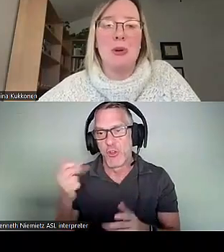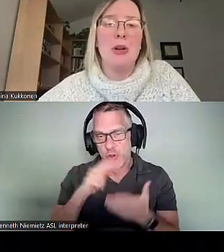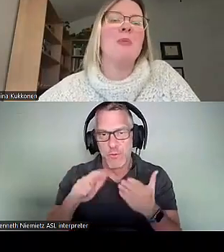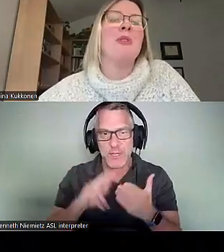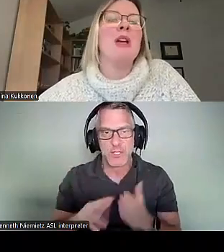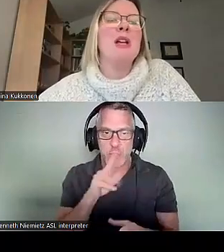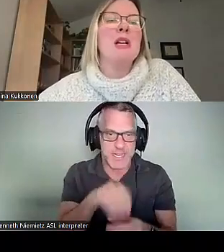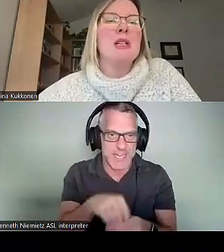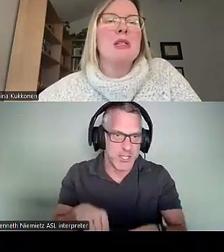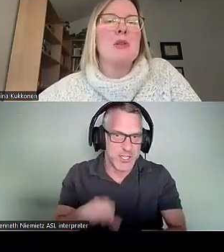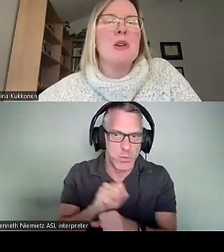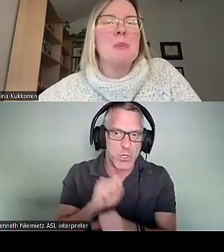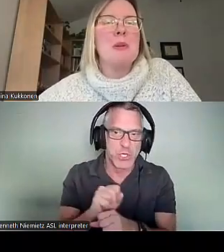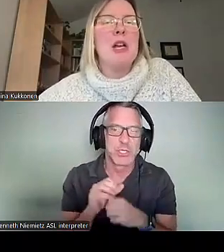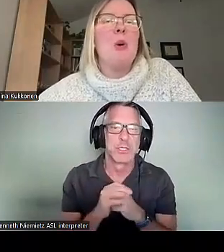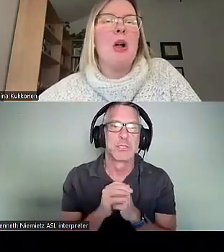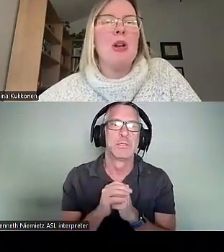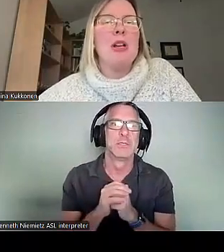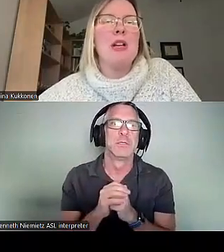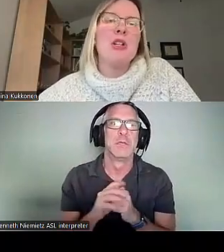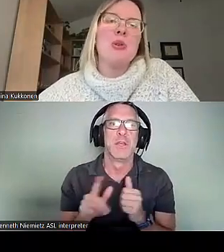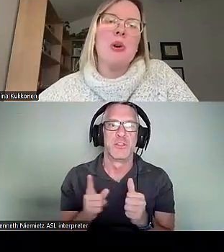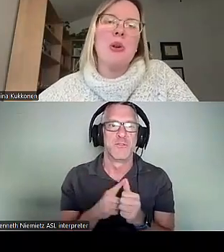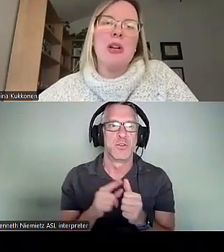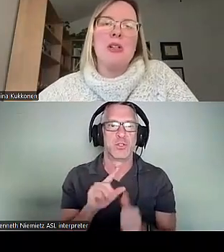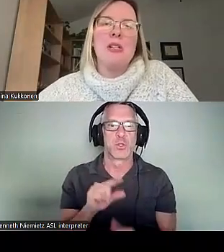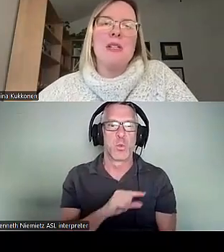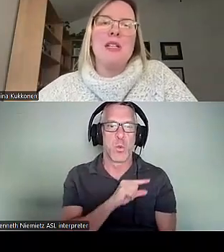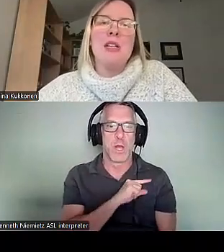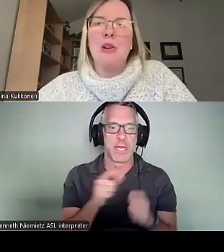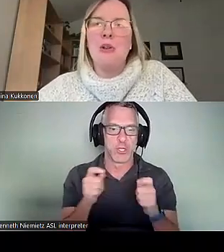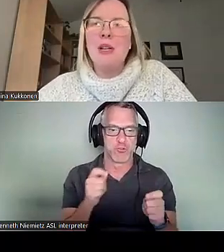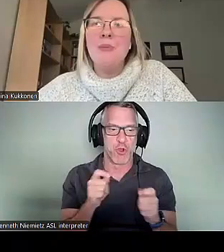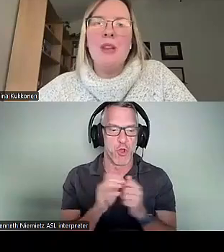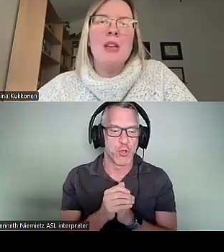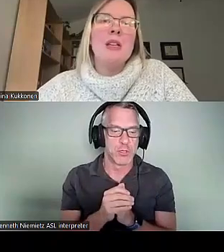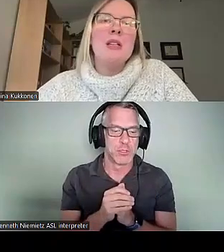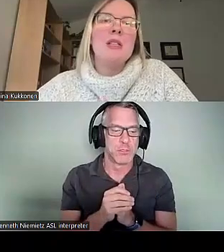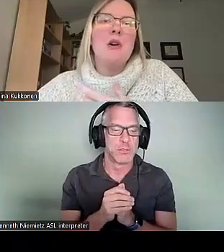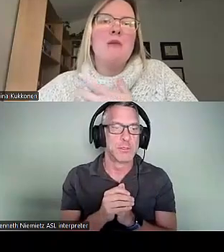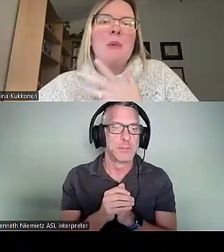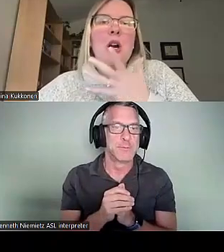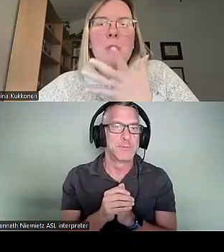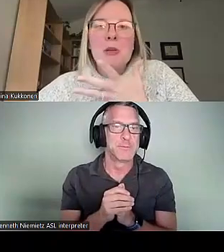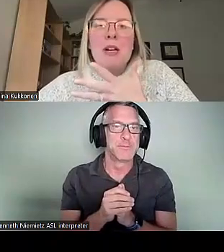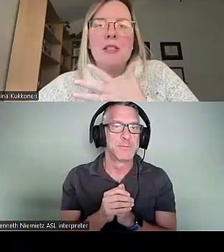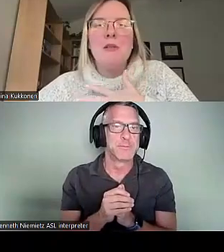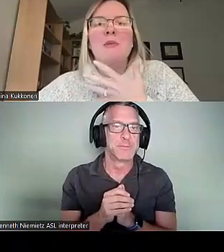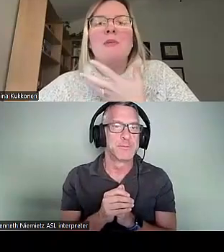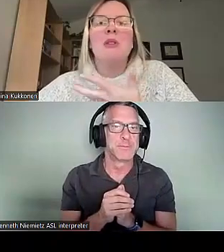this work. So the first being quality control and artistic integrity. So from an art perspective,